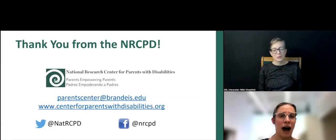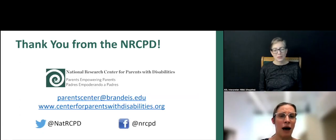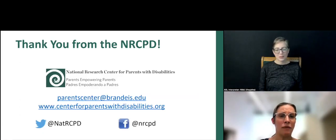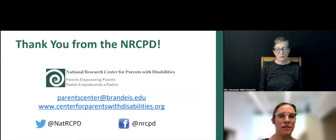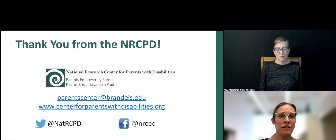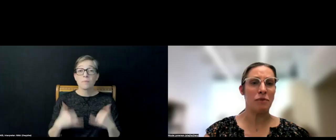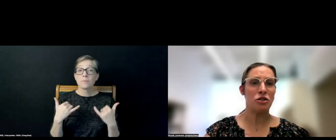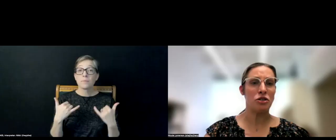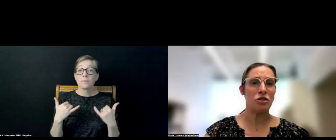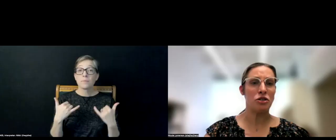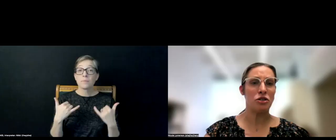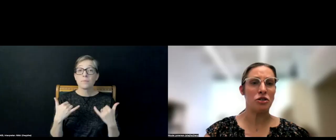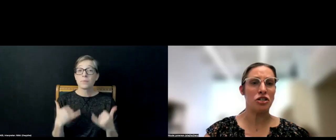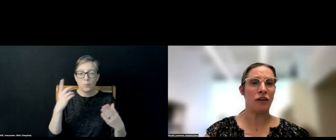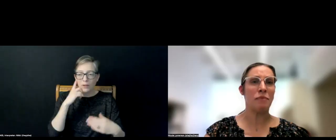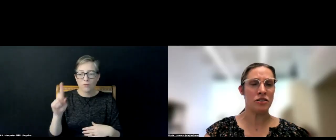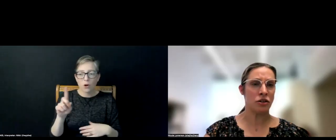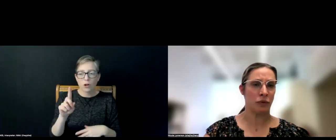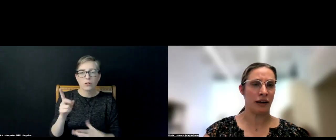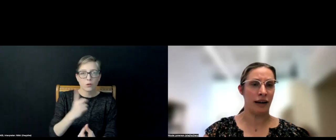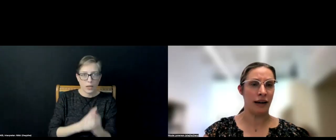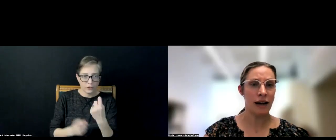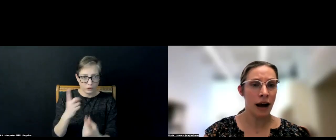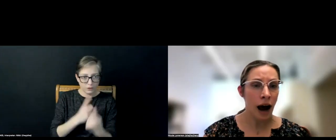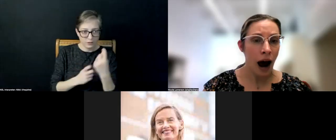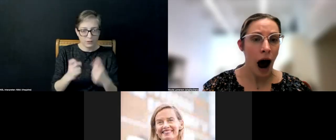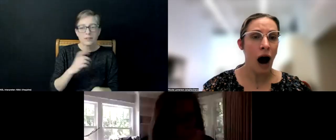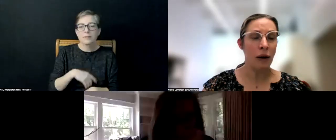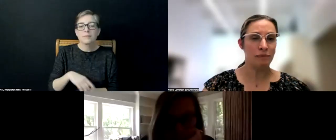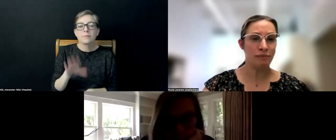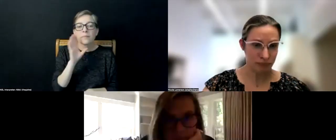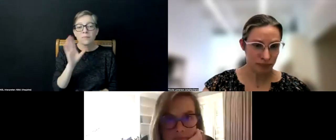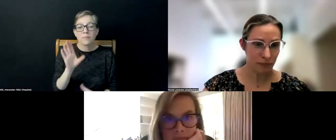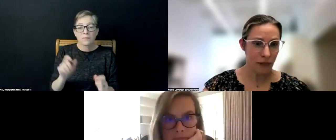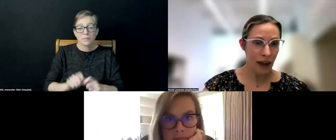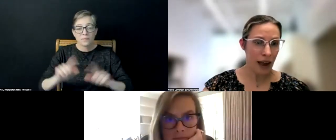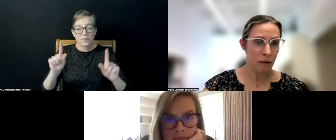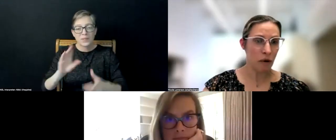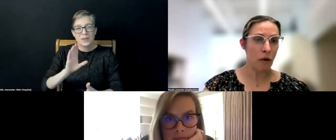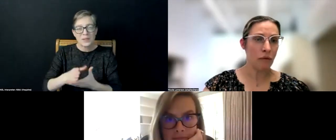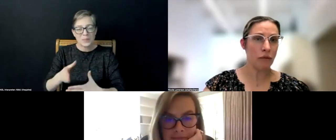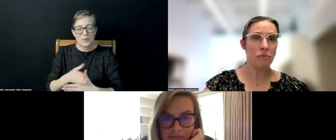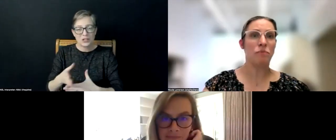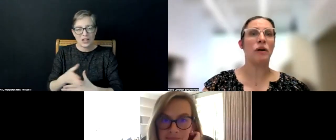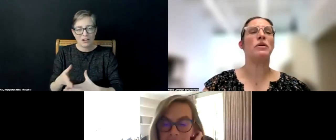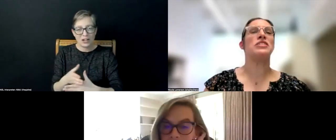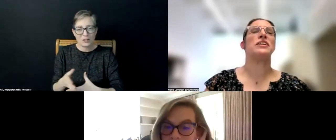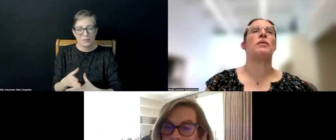I'm going to stop sharing my screen and put questions here.